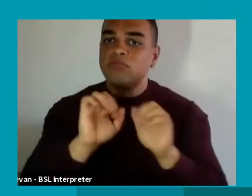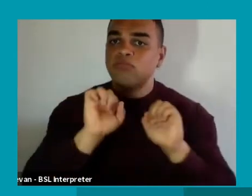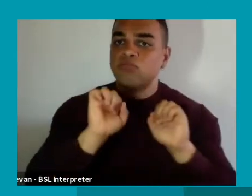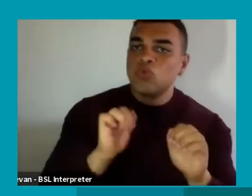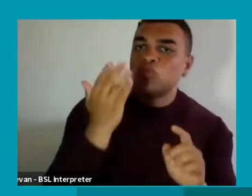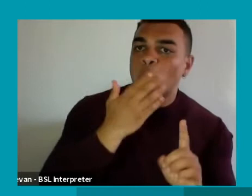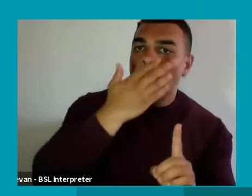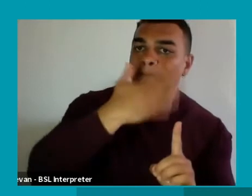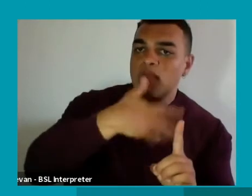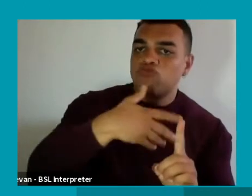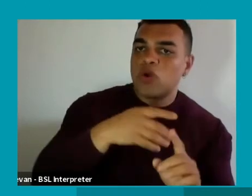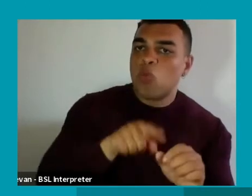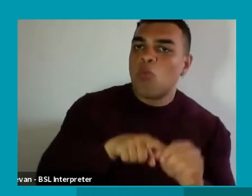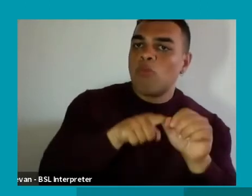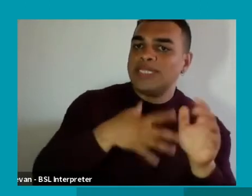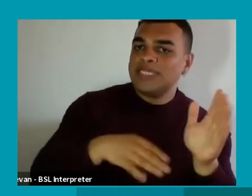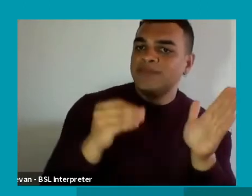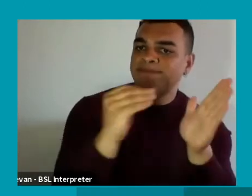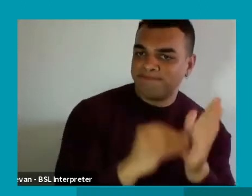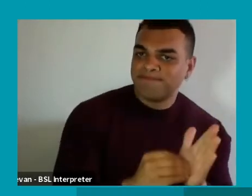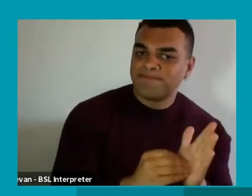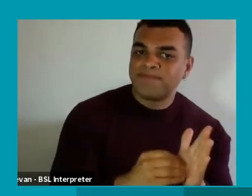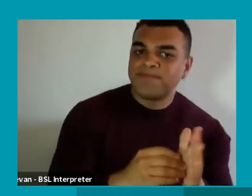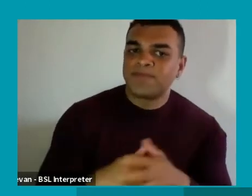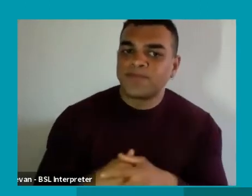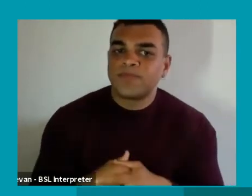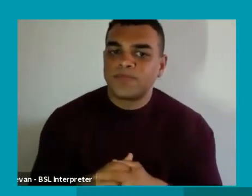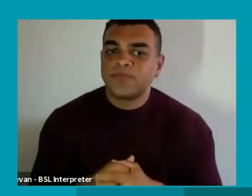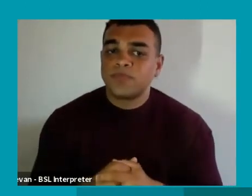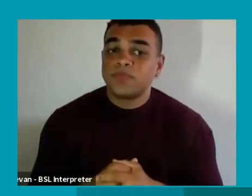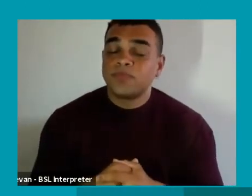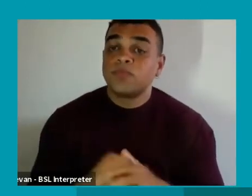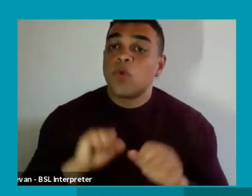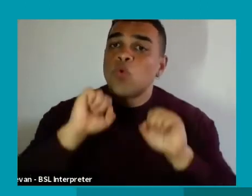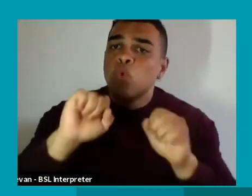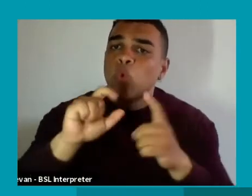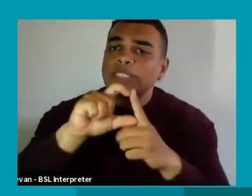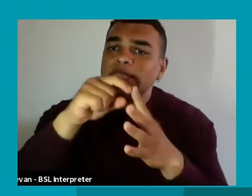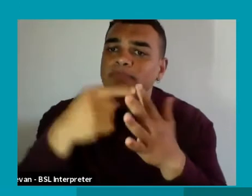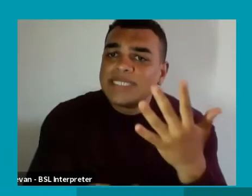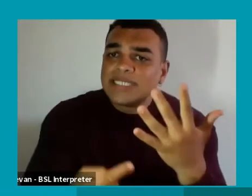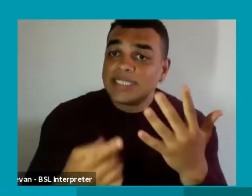Disability or impairment. There is absolutely no requirement for you to state your disability or any impairment or anything like